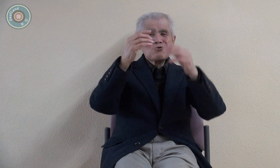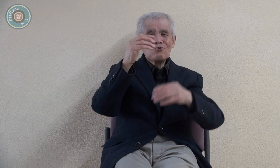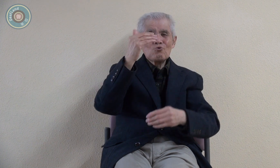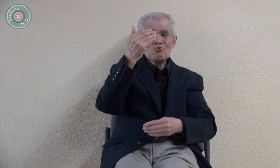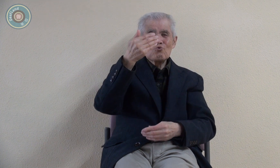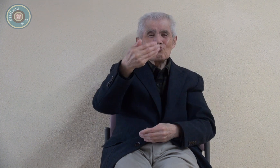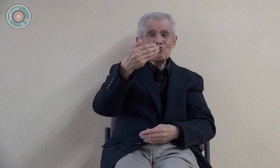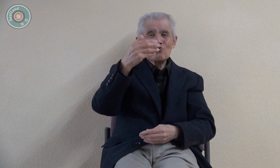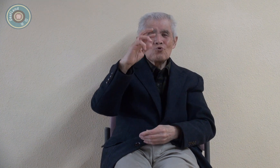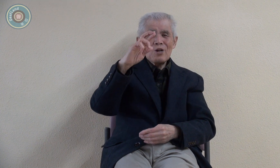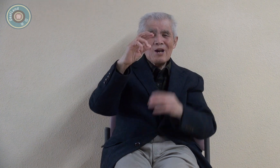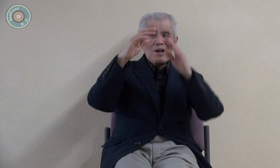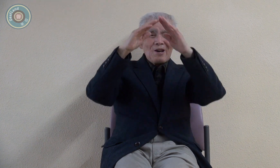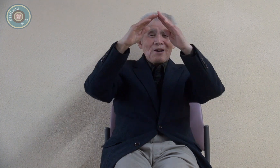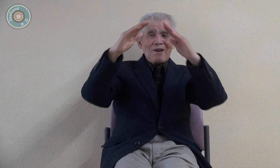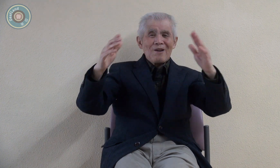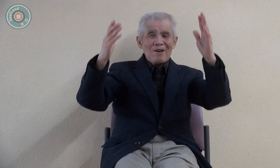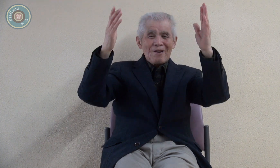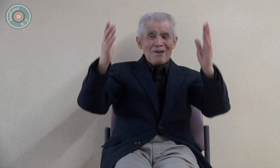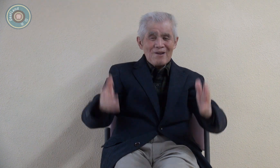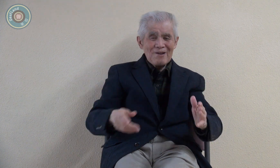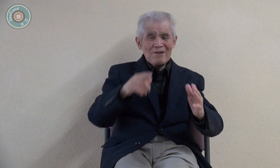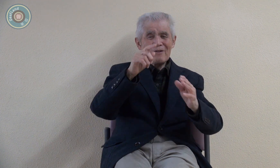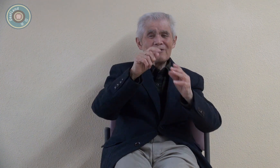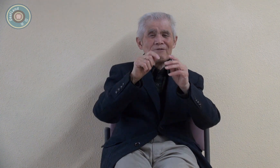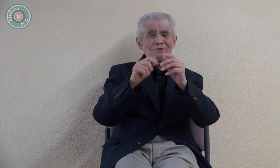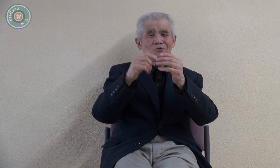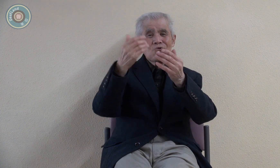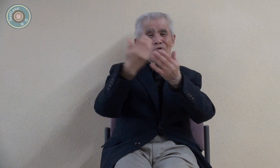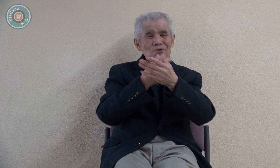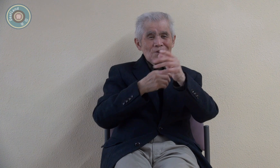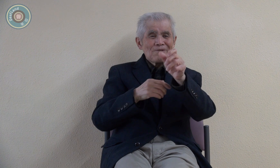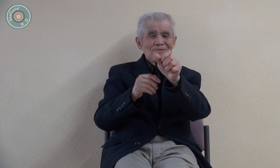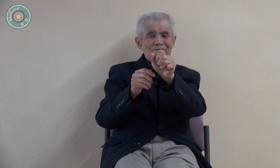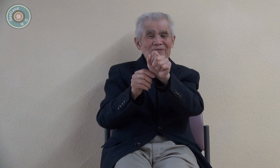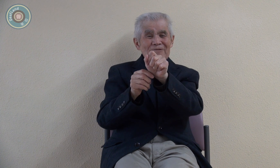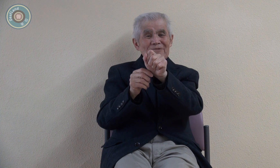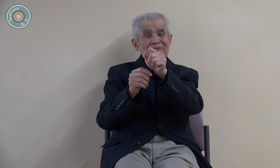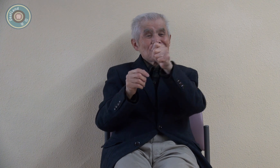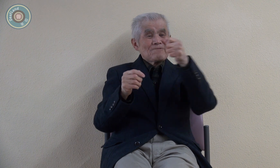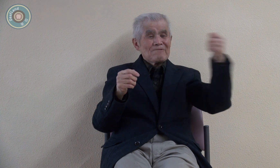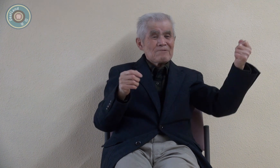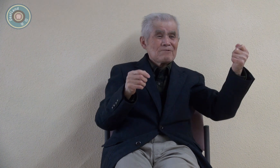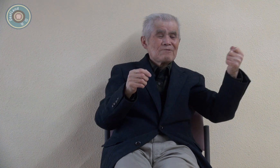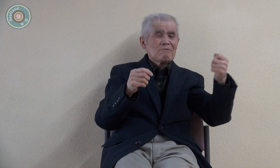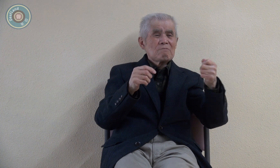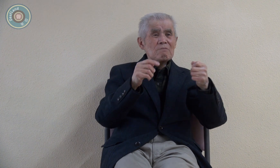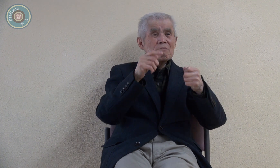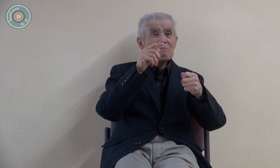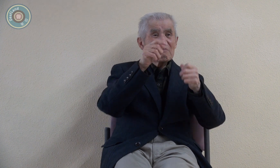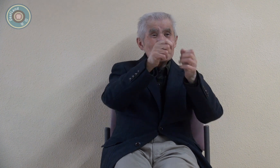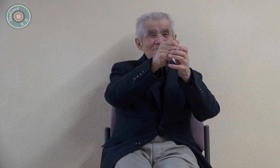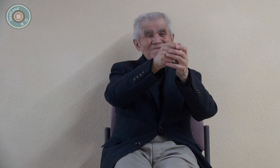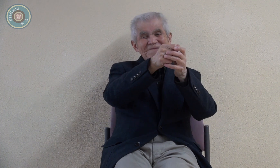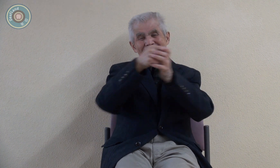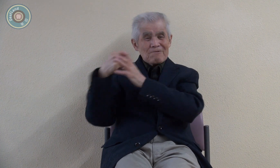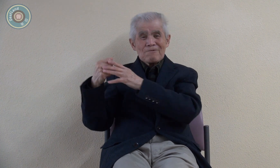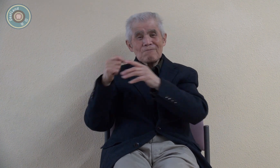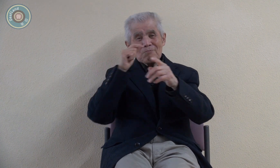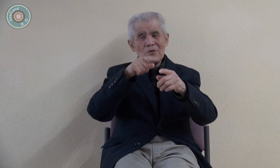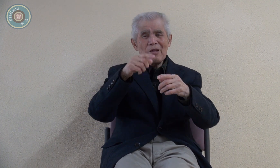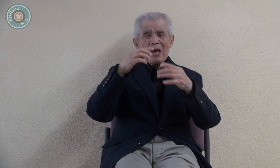Only the storehouse remained We went inside